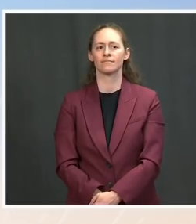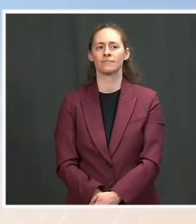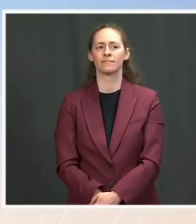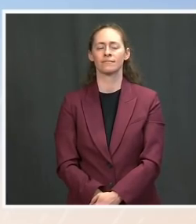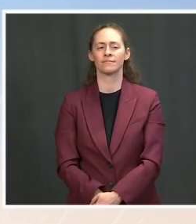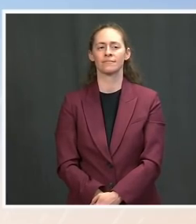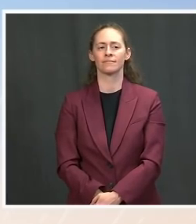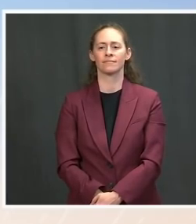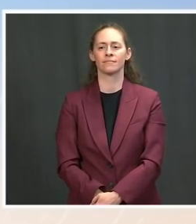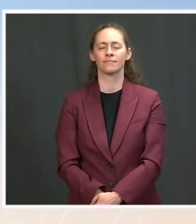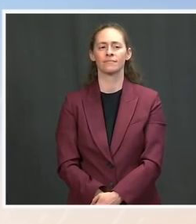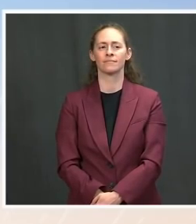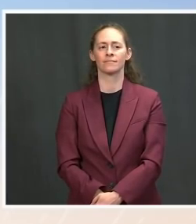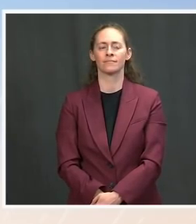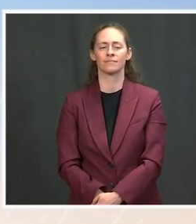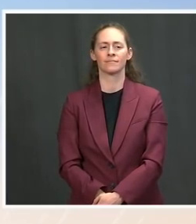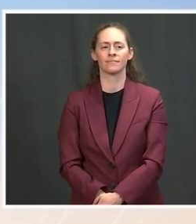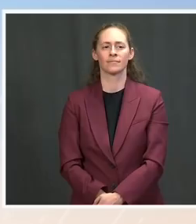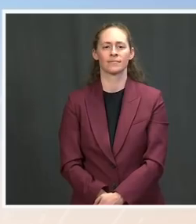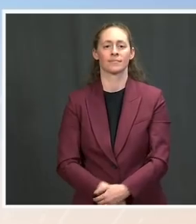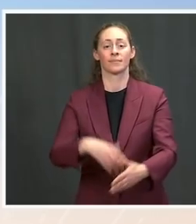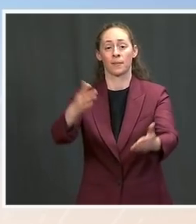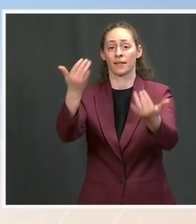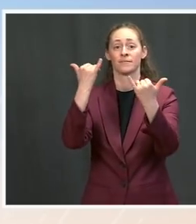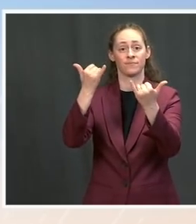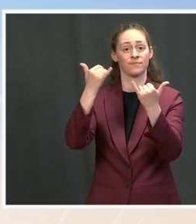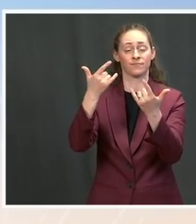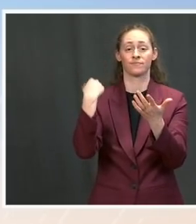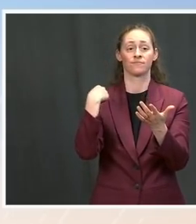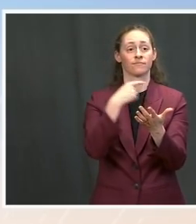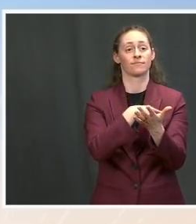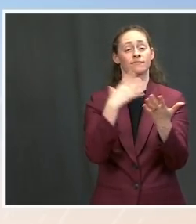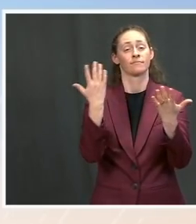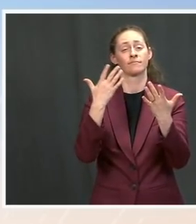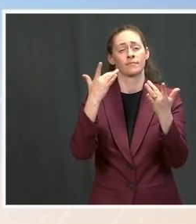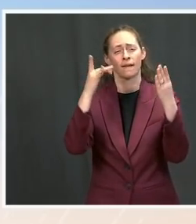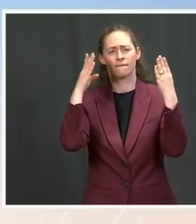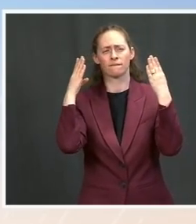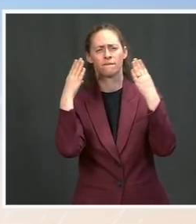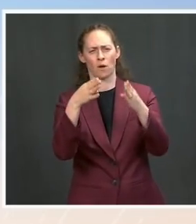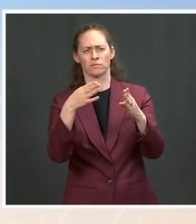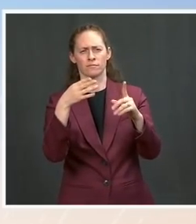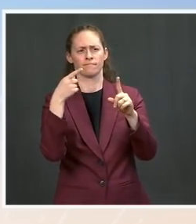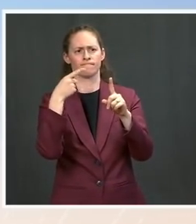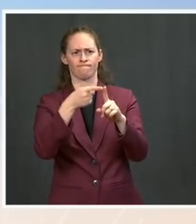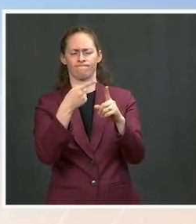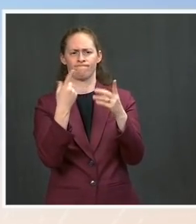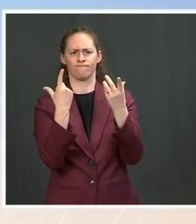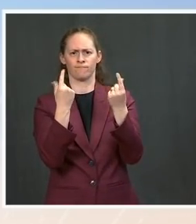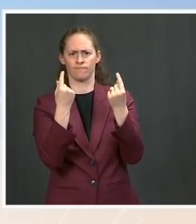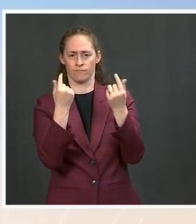is on allowing the available -- the AstraZeneca vaccine supply that we have –expected --